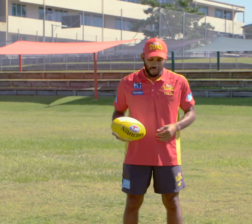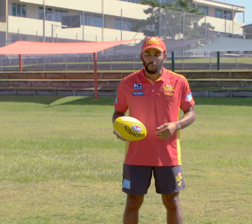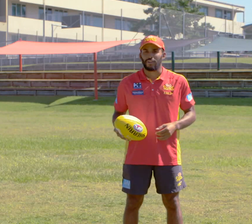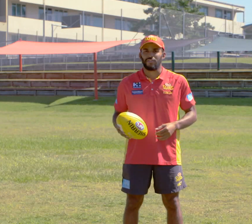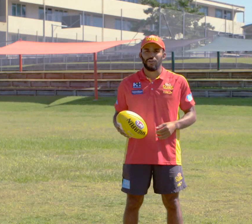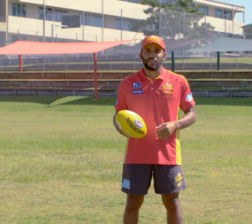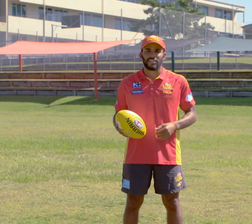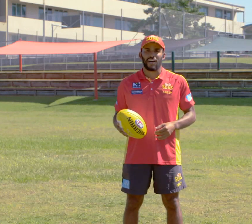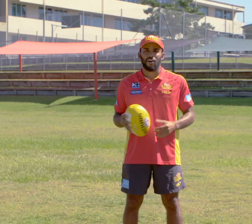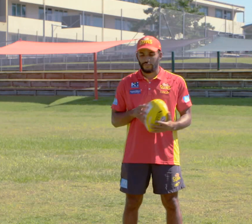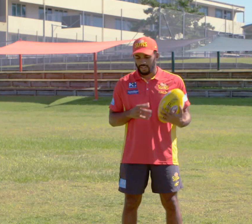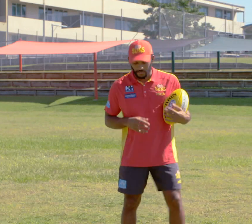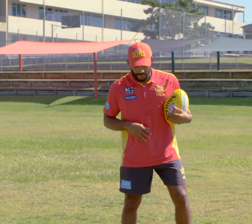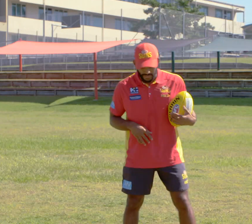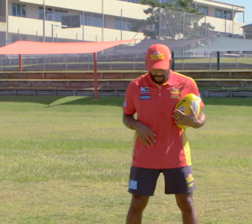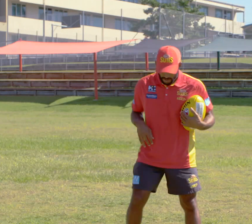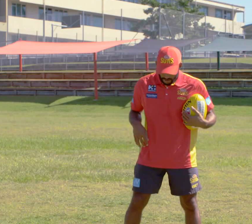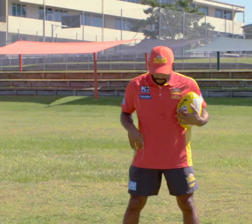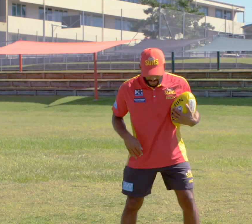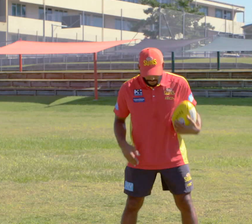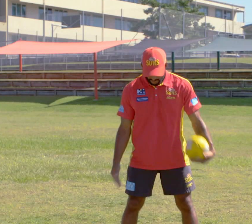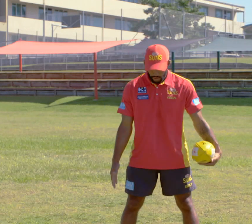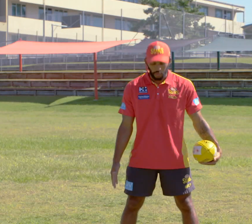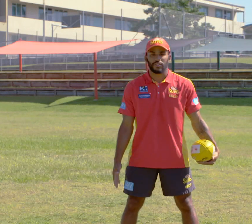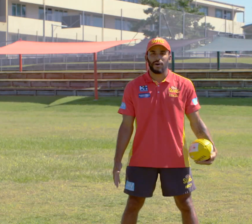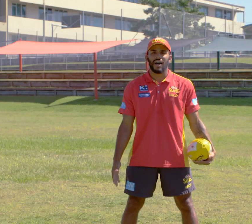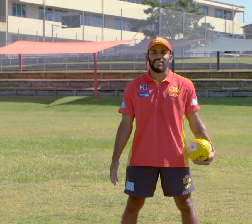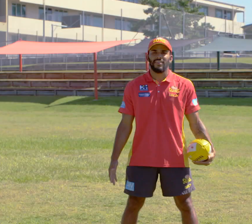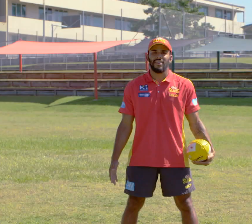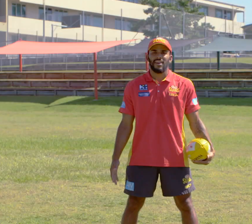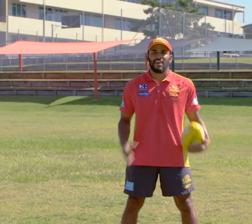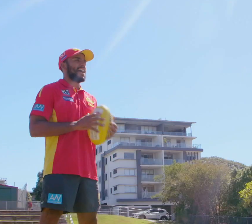What we’re going to do to start off is we’re going be feet about shoulder-width apart,